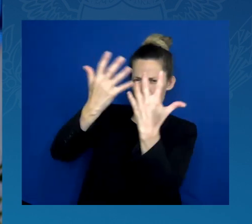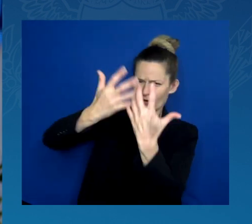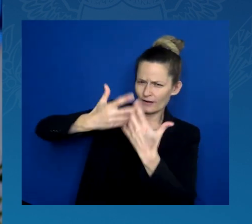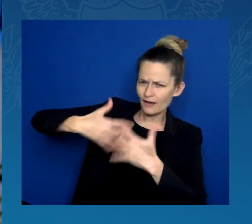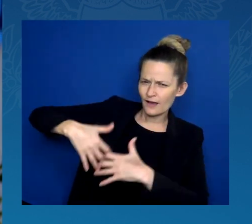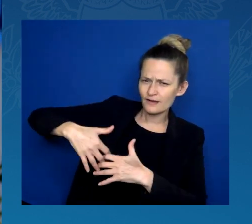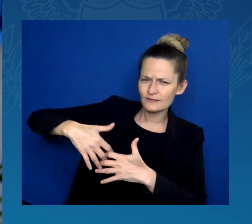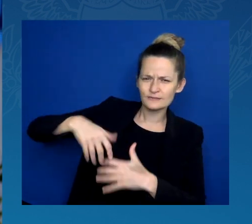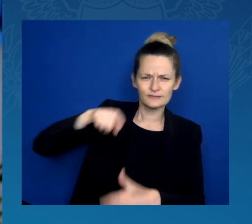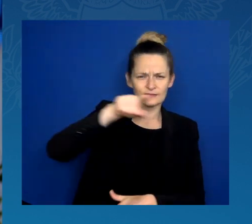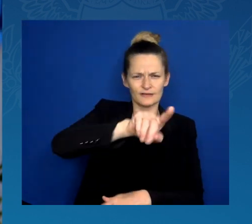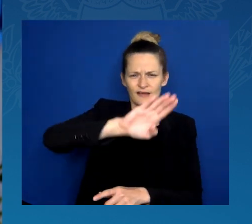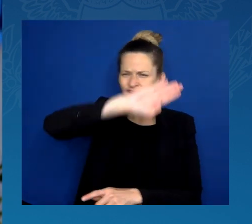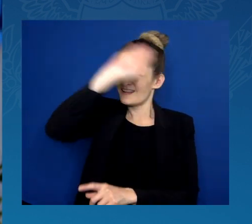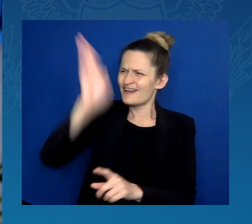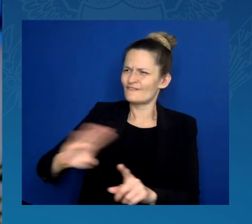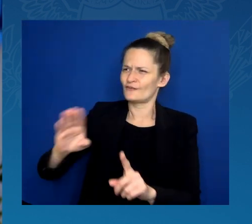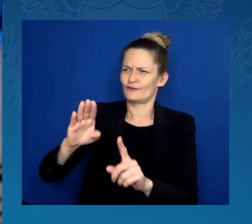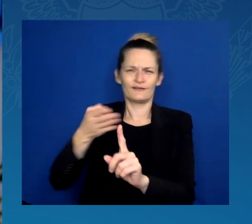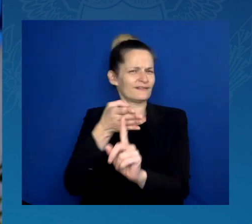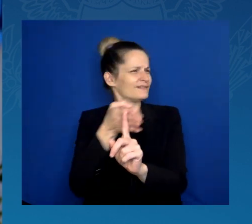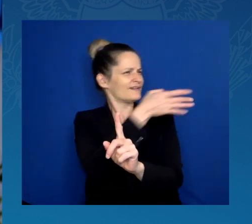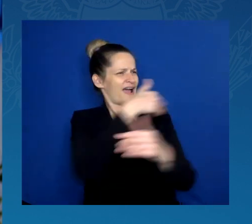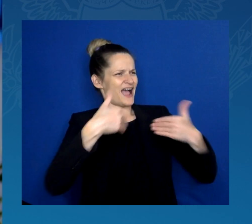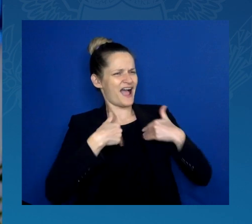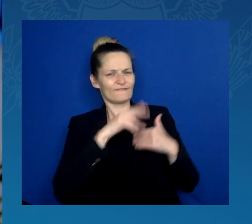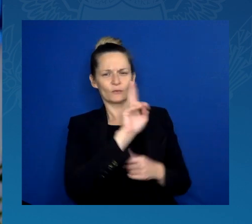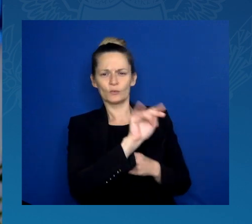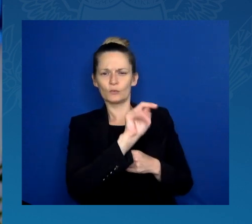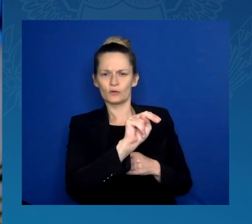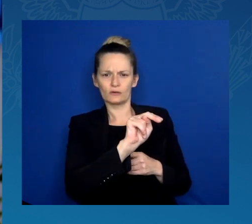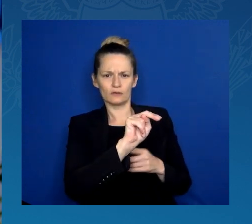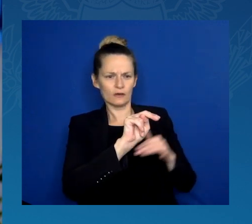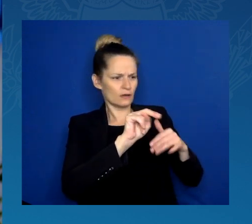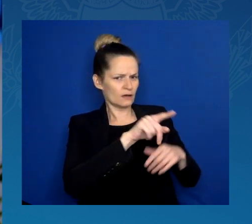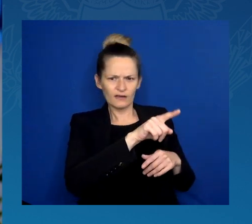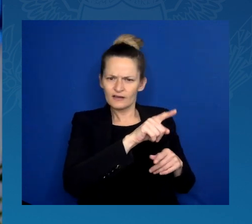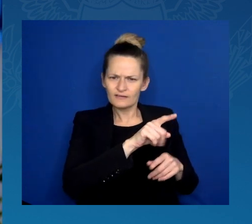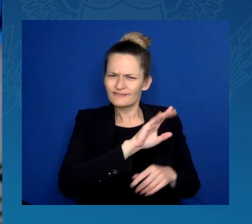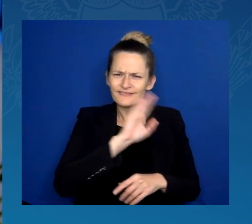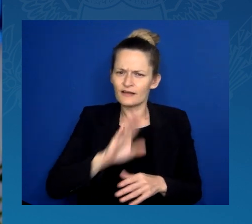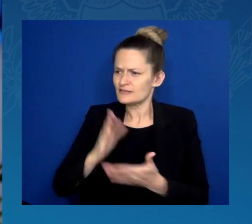museum workers, tech workers. And last year, as you heard,